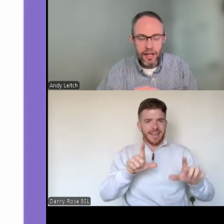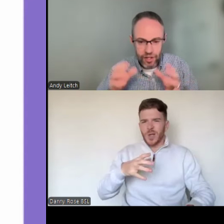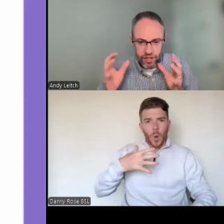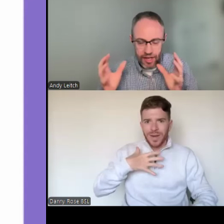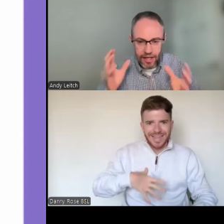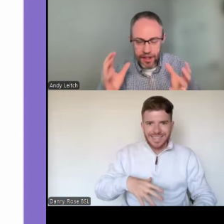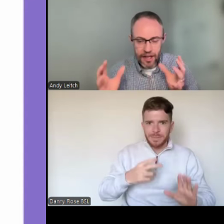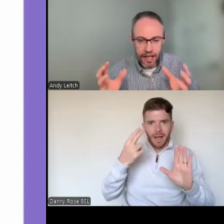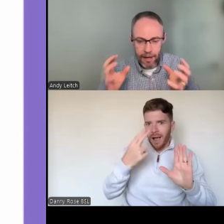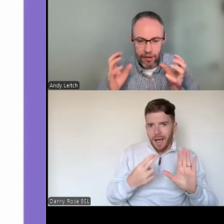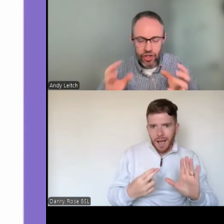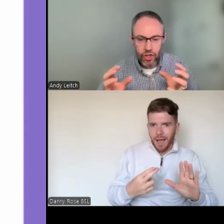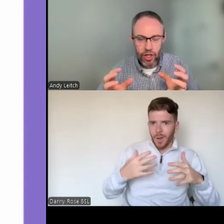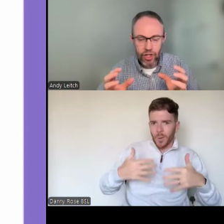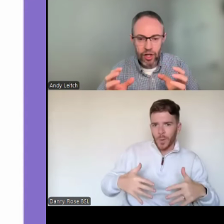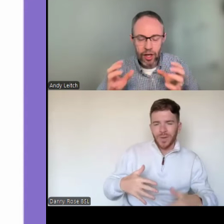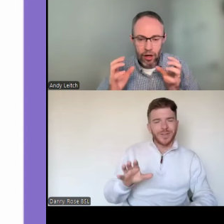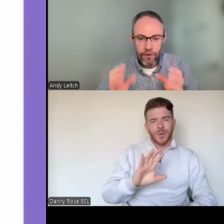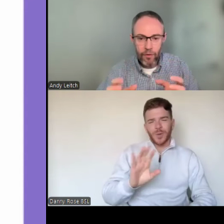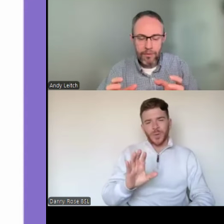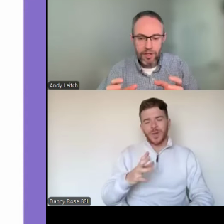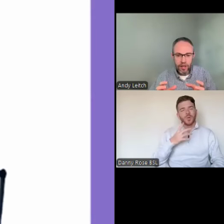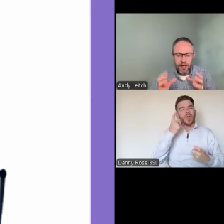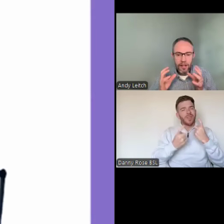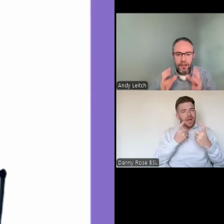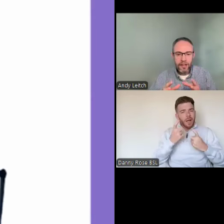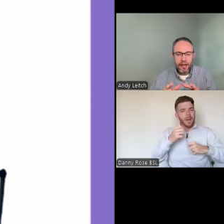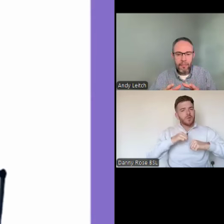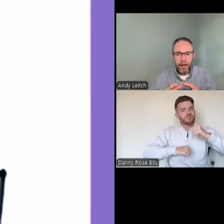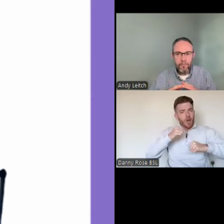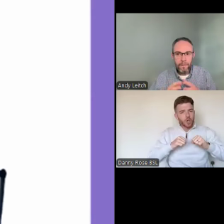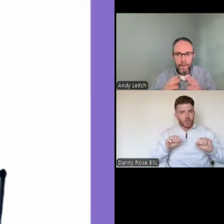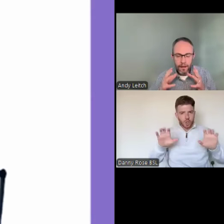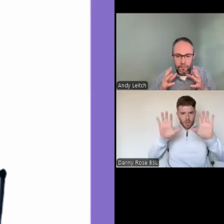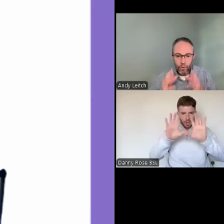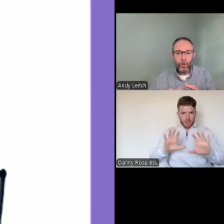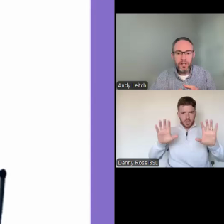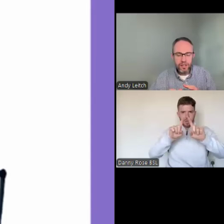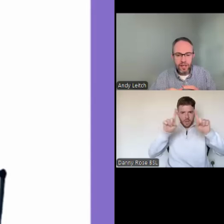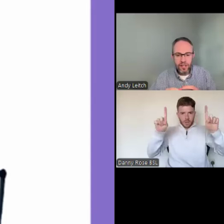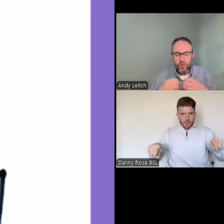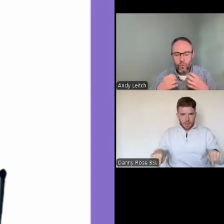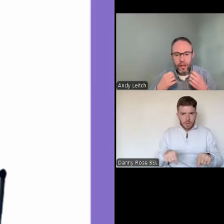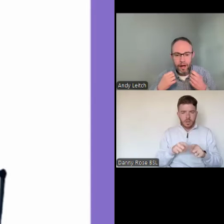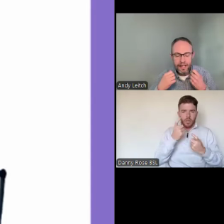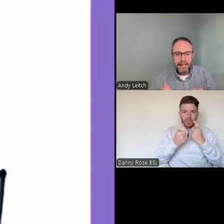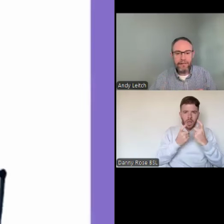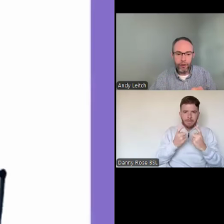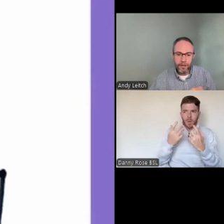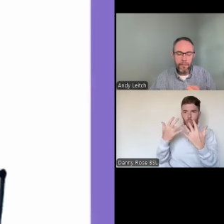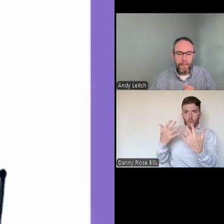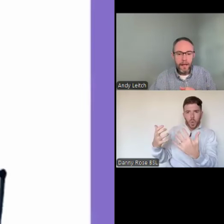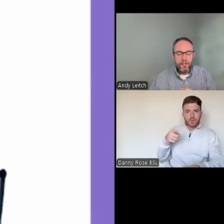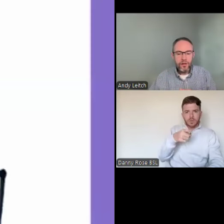It's just to get you thinking about the structure of your website, thinking about your audiences, what they might need from you.